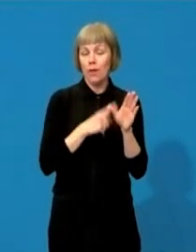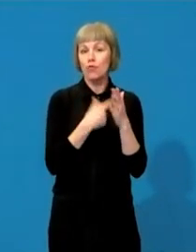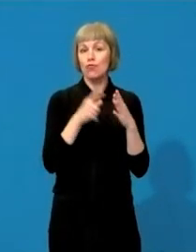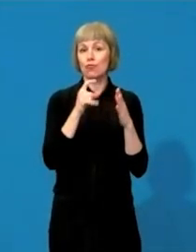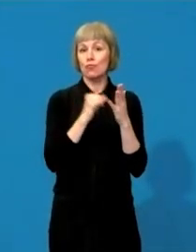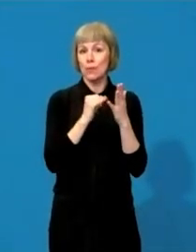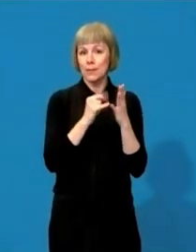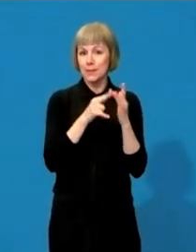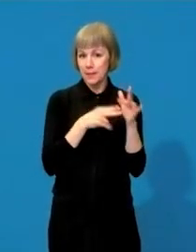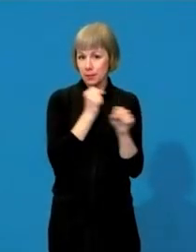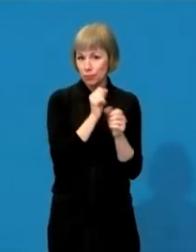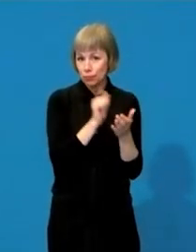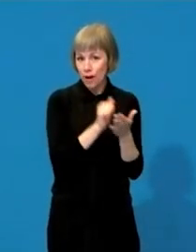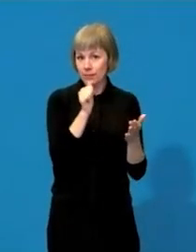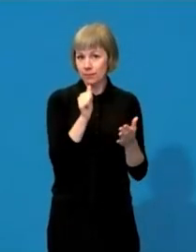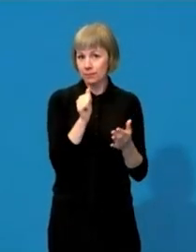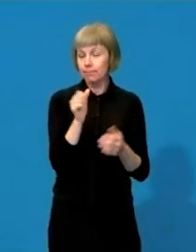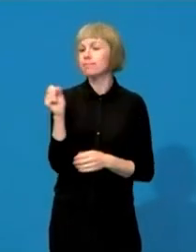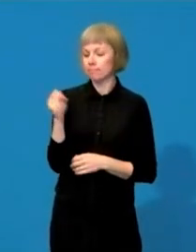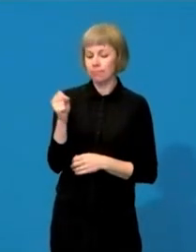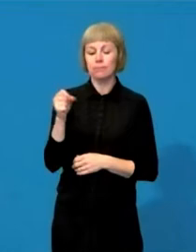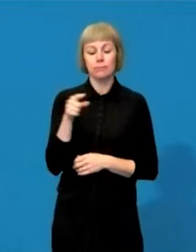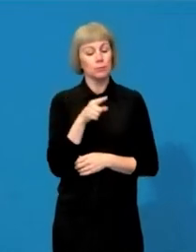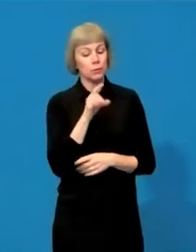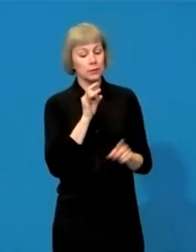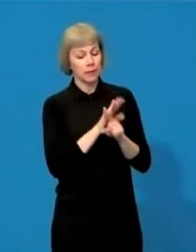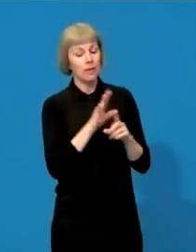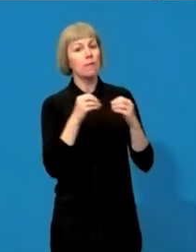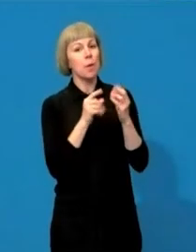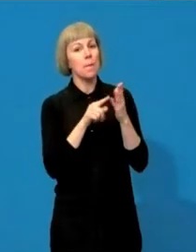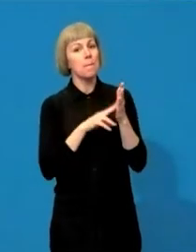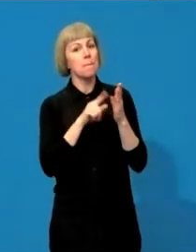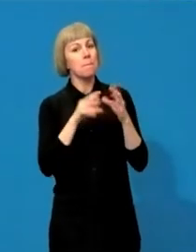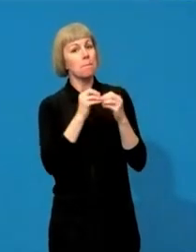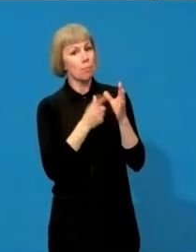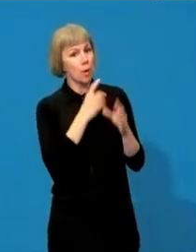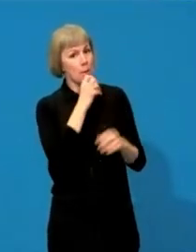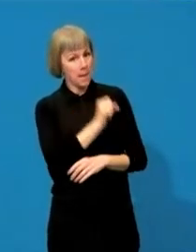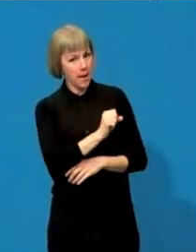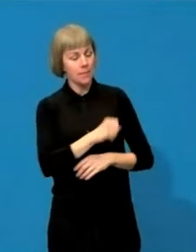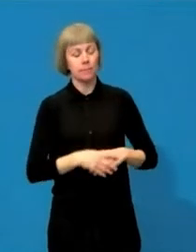Yes. MS TARRAGO: And you are a Bunuba man. Bunuba, yes. Bunuba man, sorry.